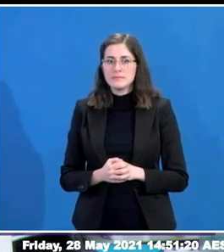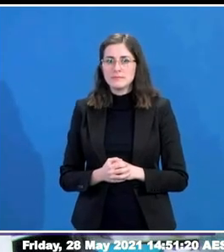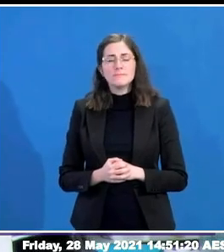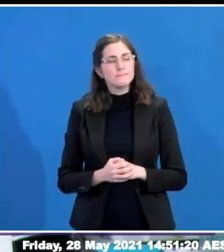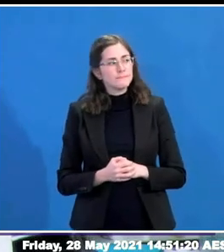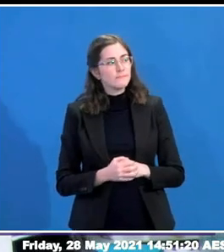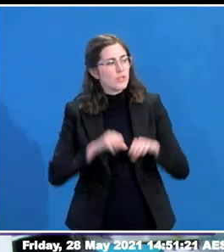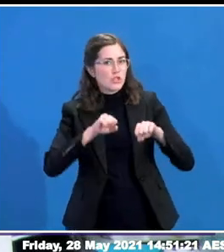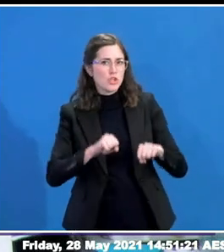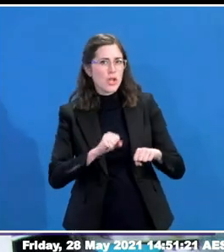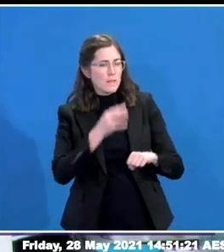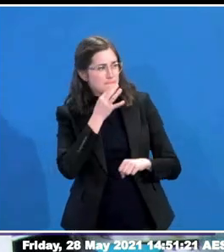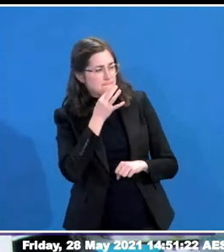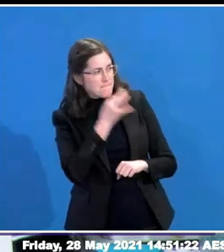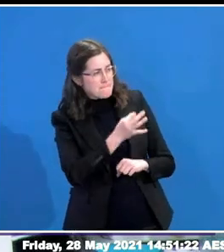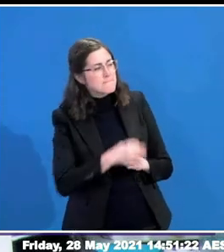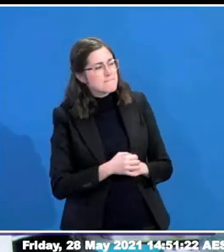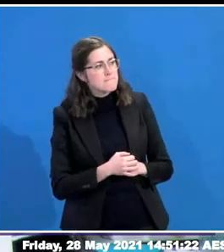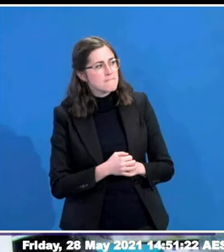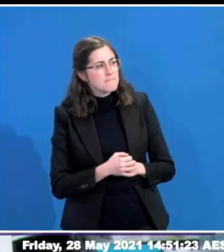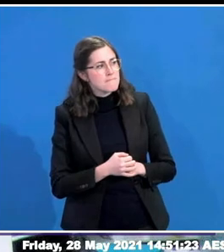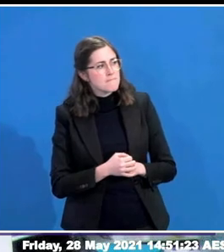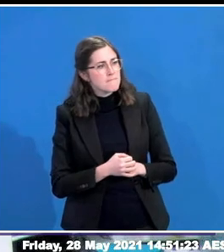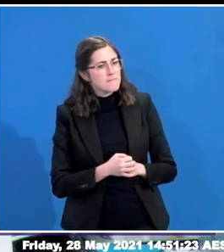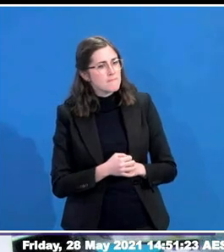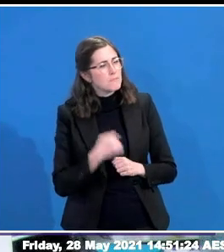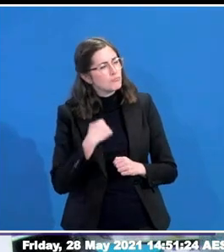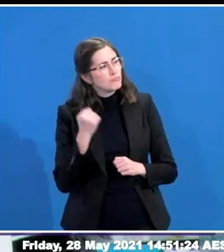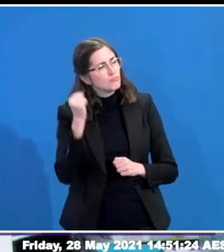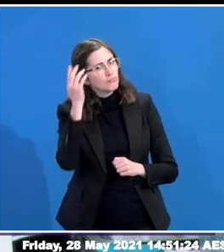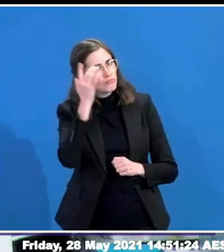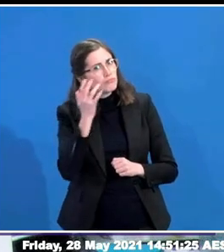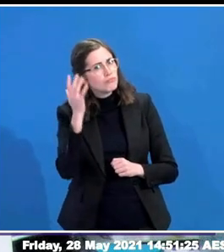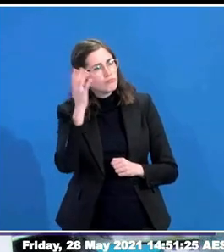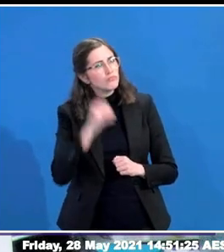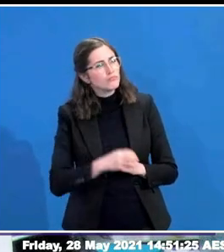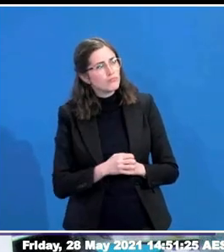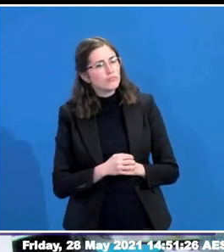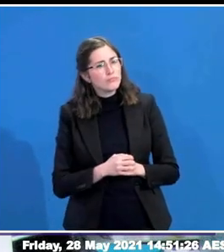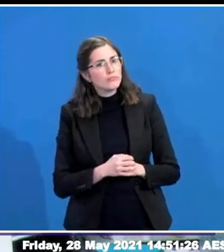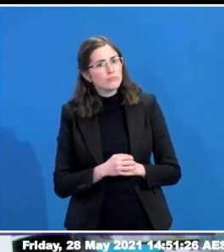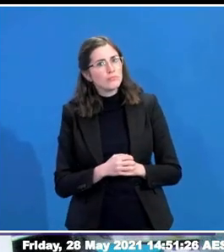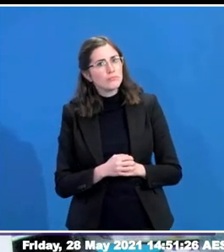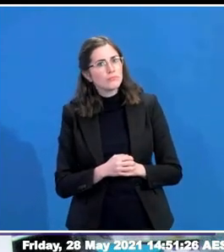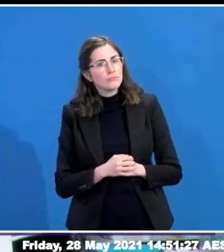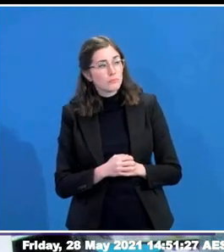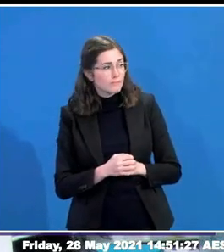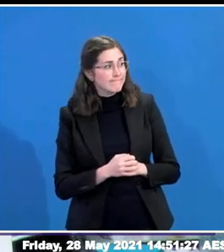I have in mind that I would accept what you say, that most service providers